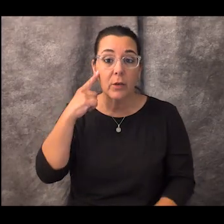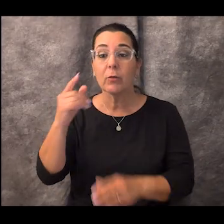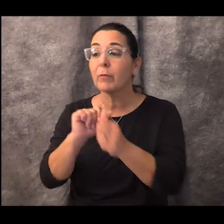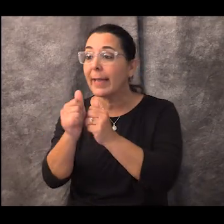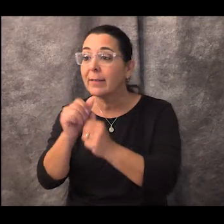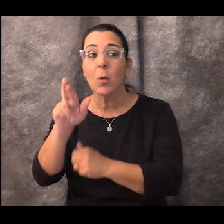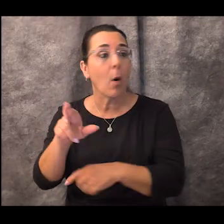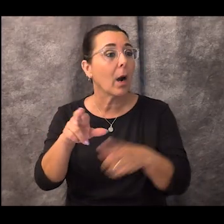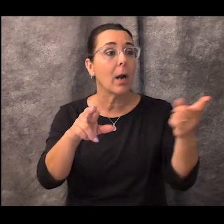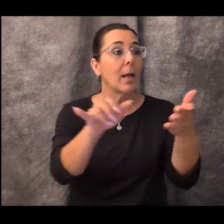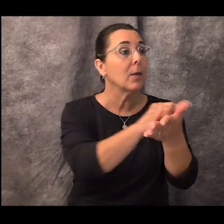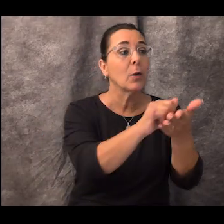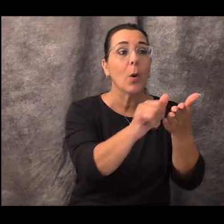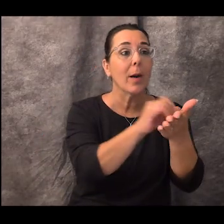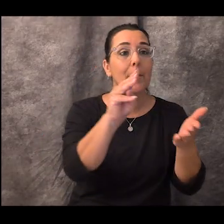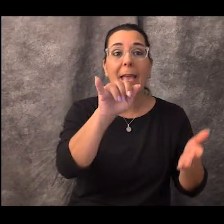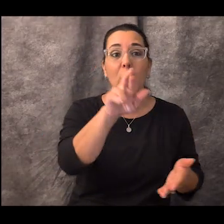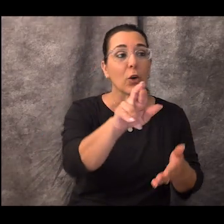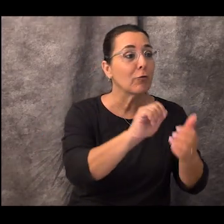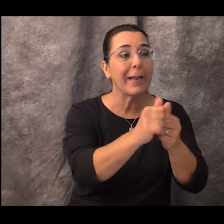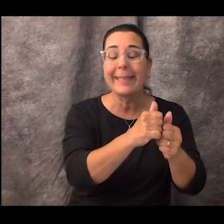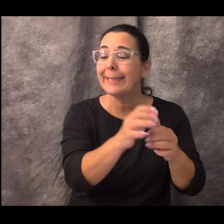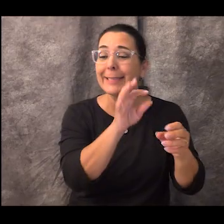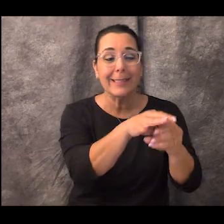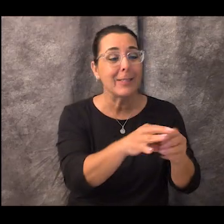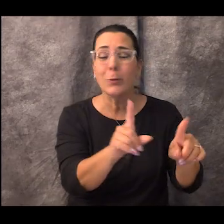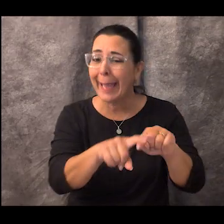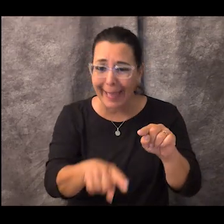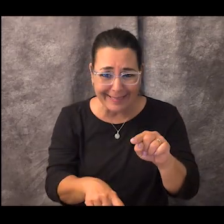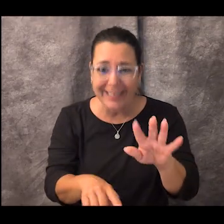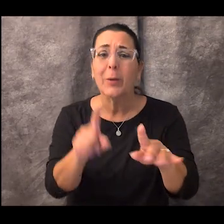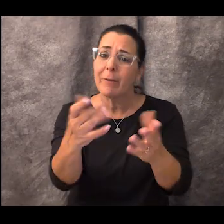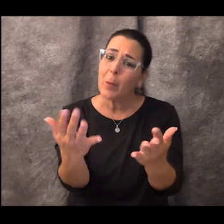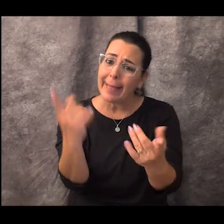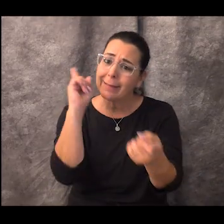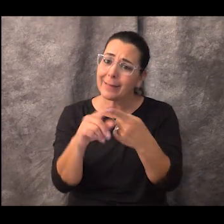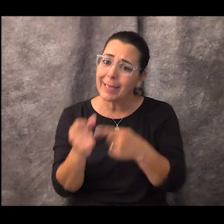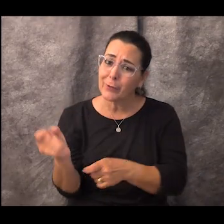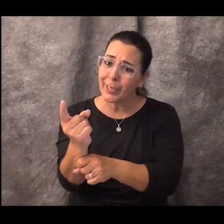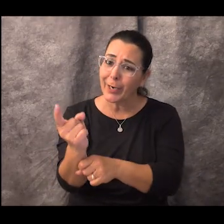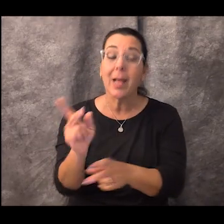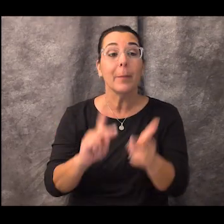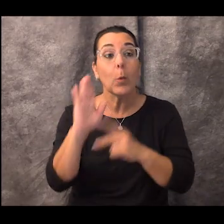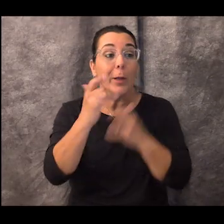like you have to wait till next year to vote because people were like calling in and they were like, why aren't the polling places open?